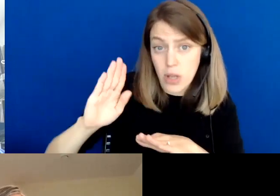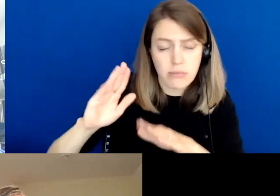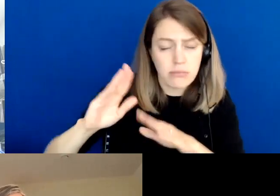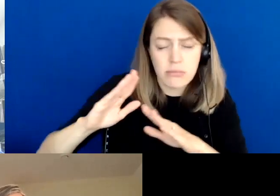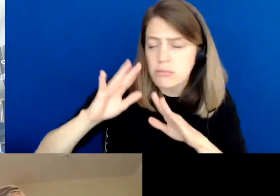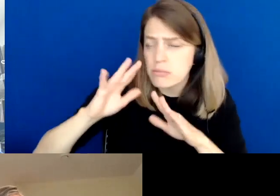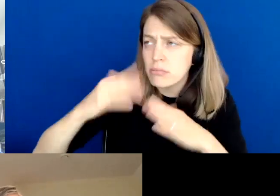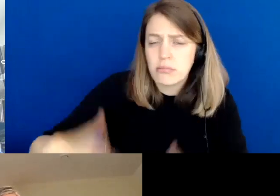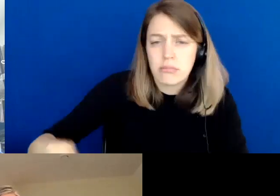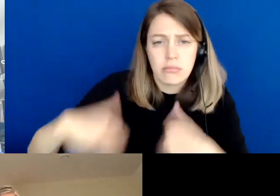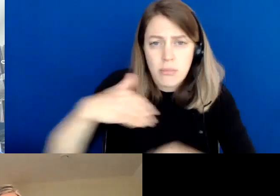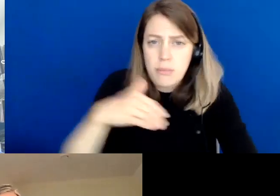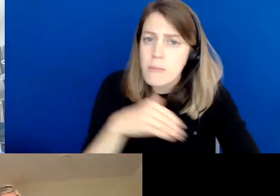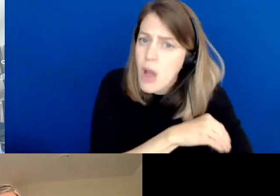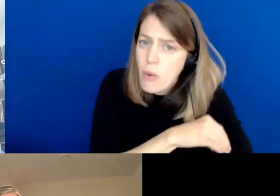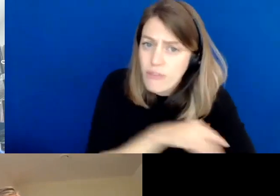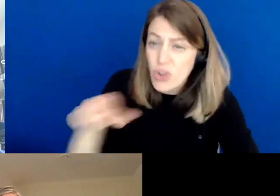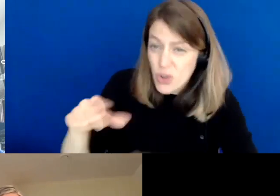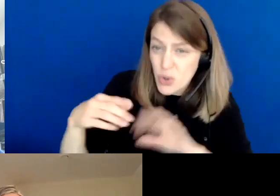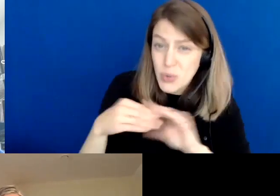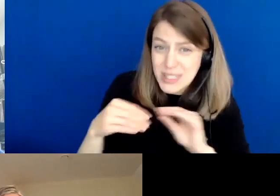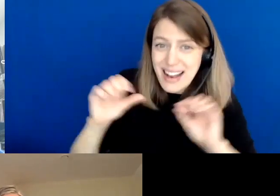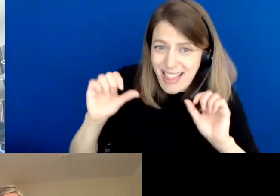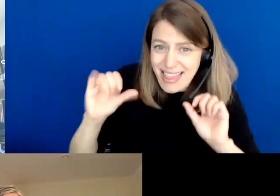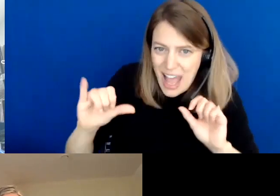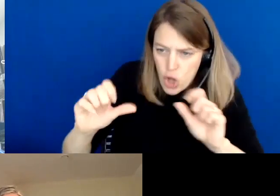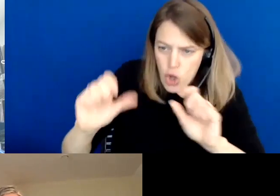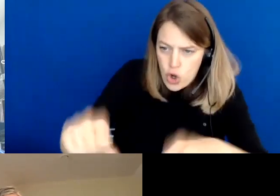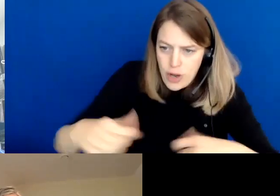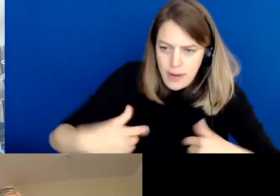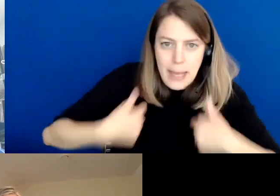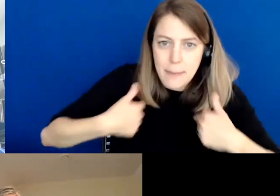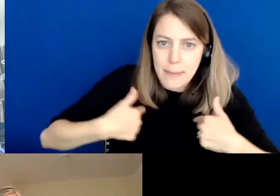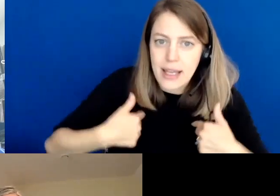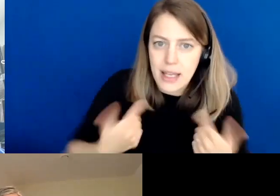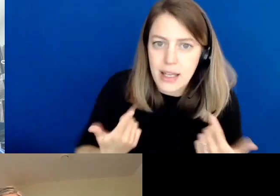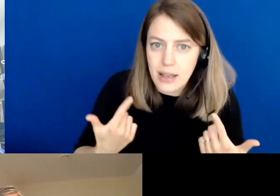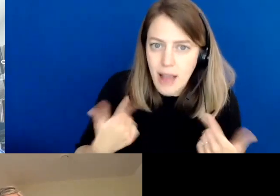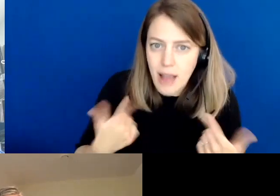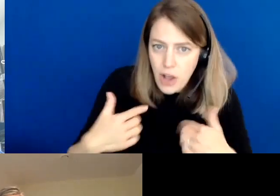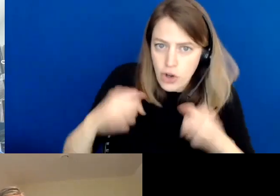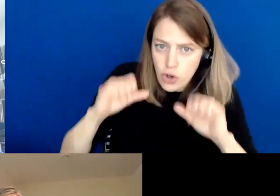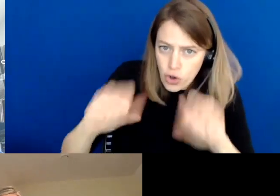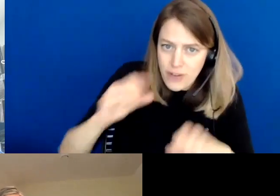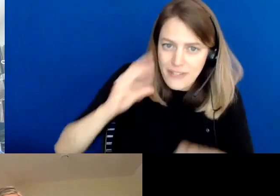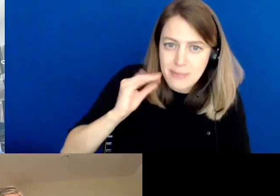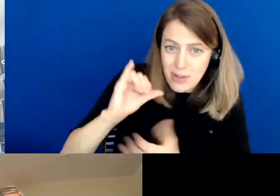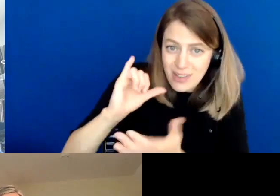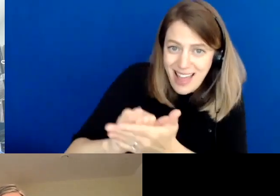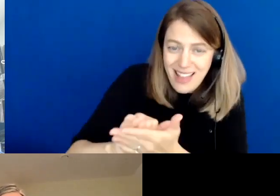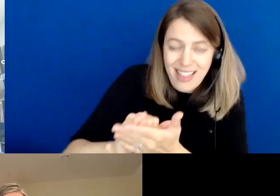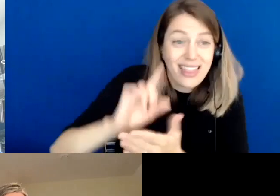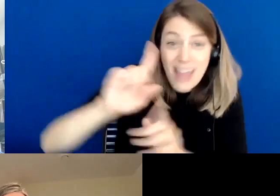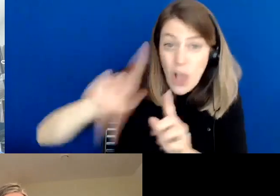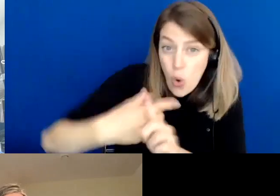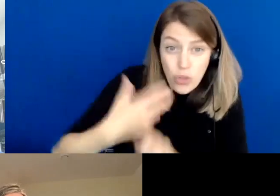said it could've been me and it only wasn't me because of my family.